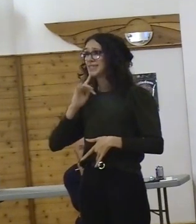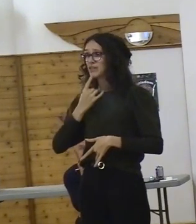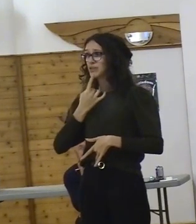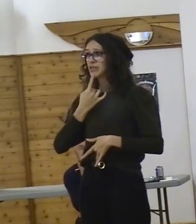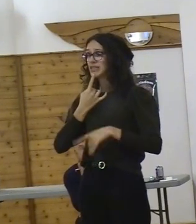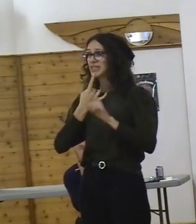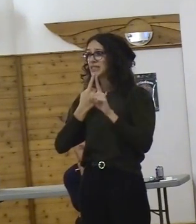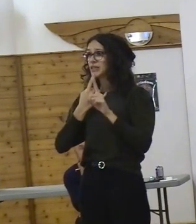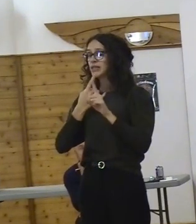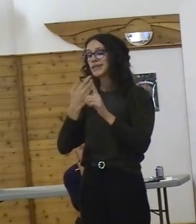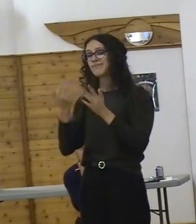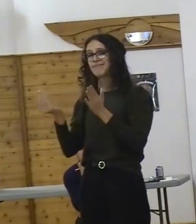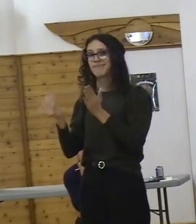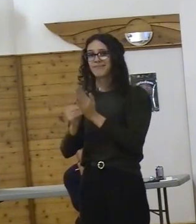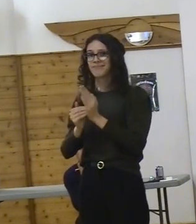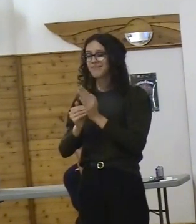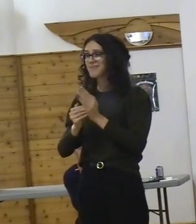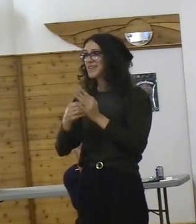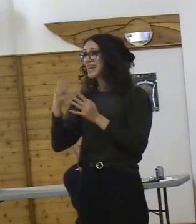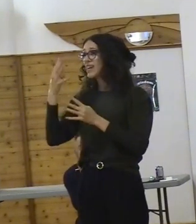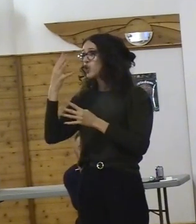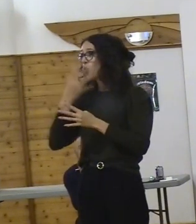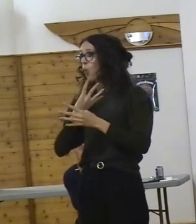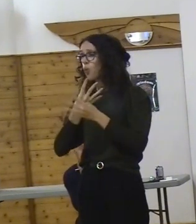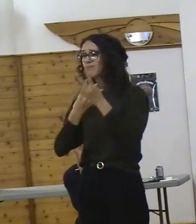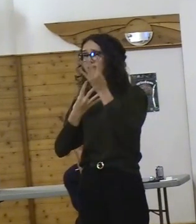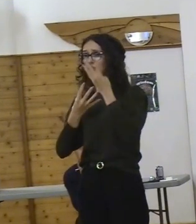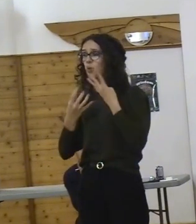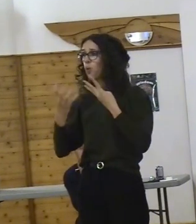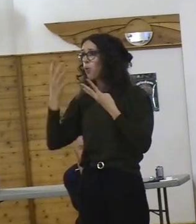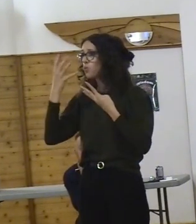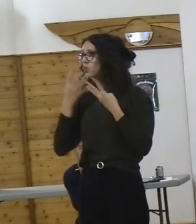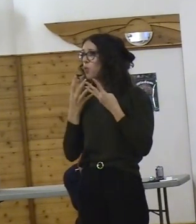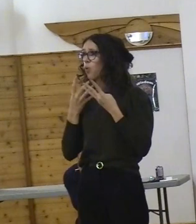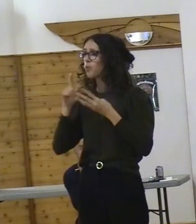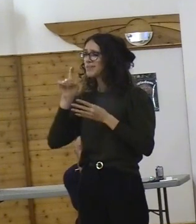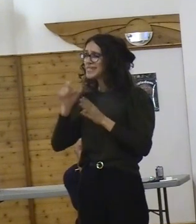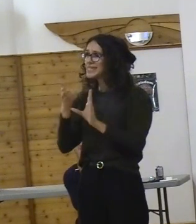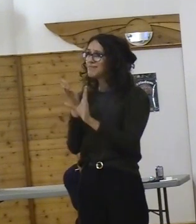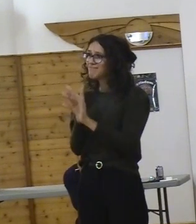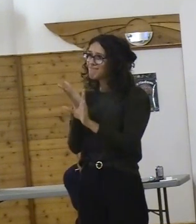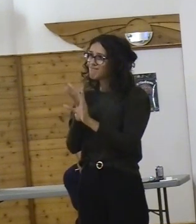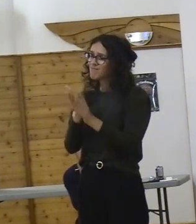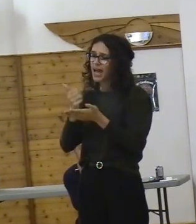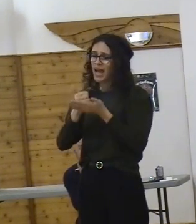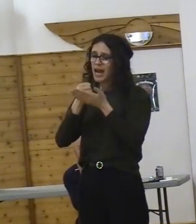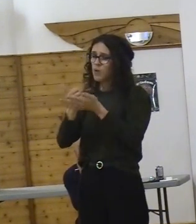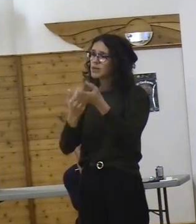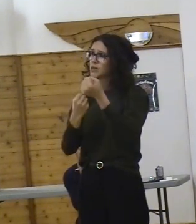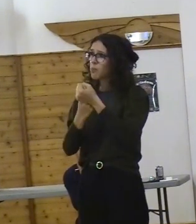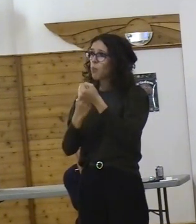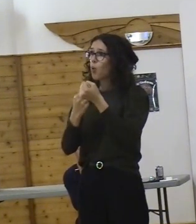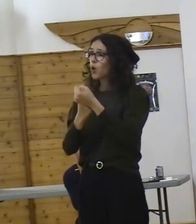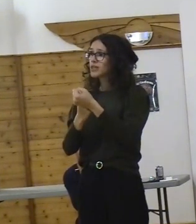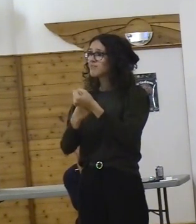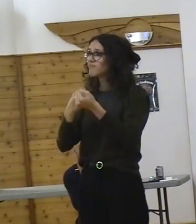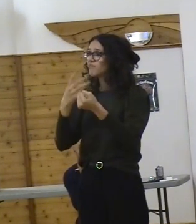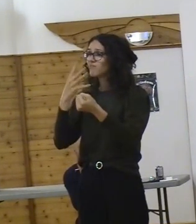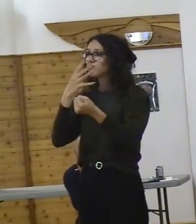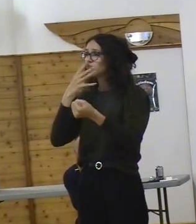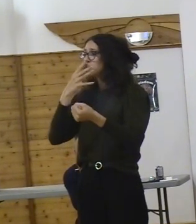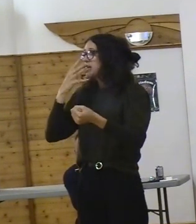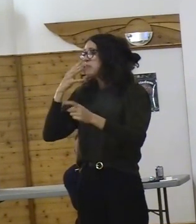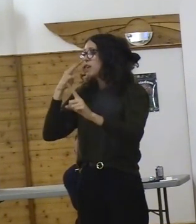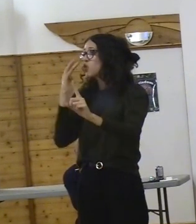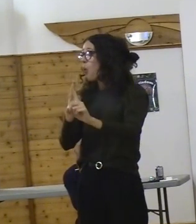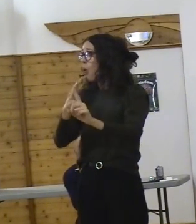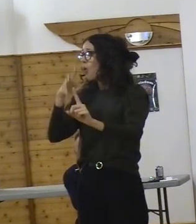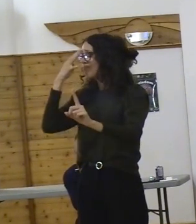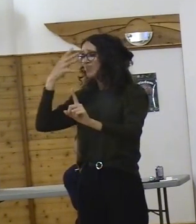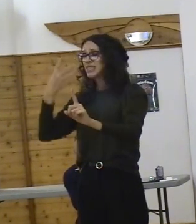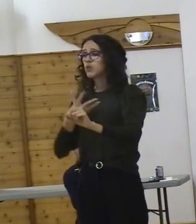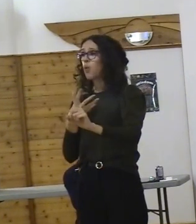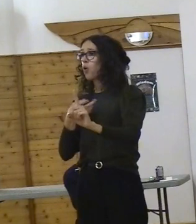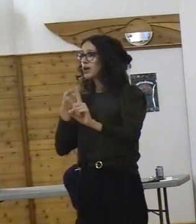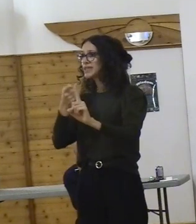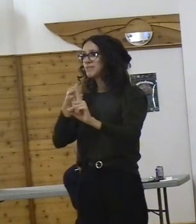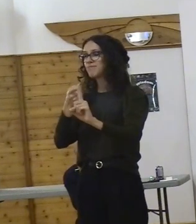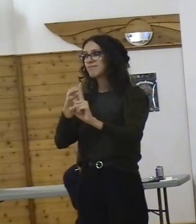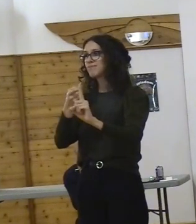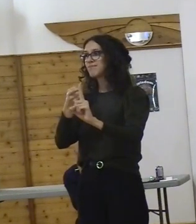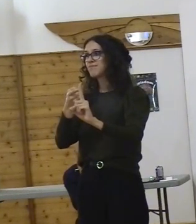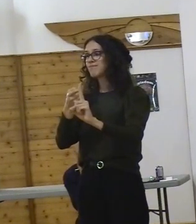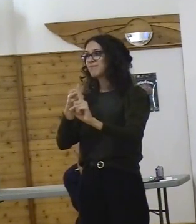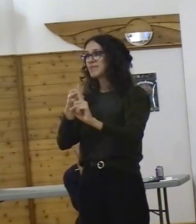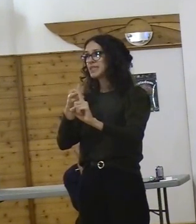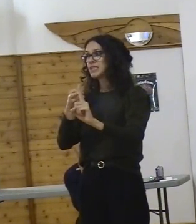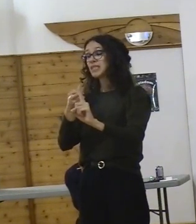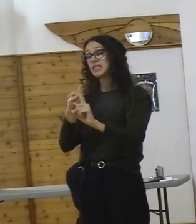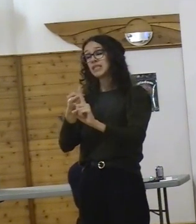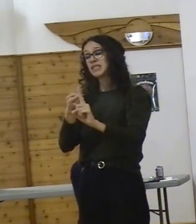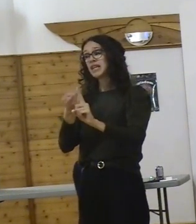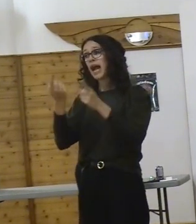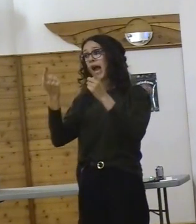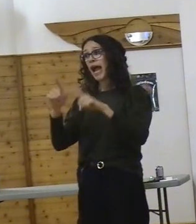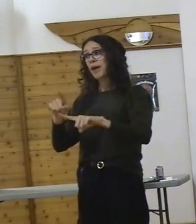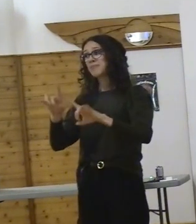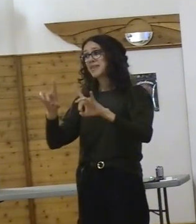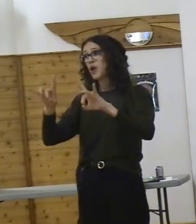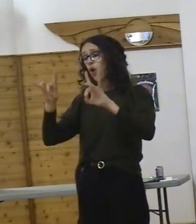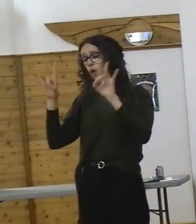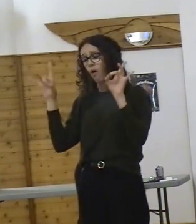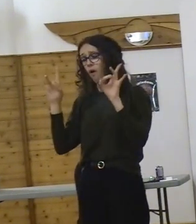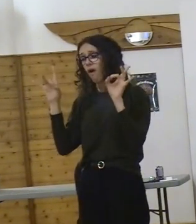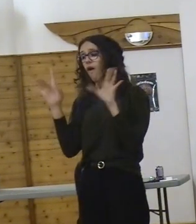And nobody would help my late brother until the tragedy happened with my eight-year-old niece.